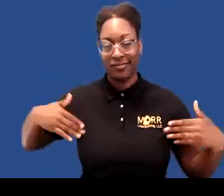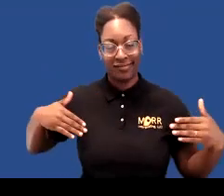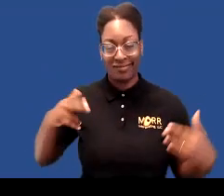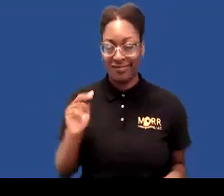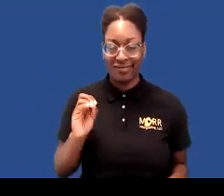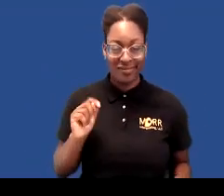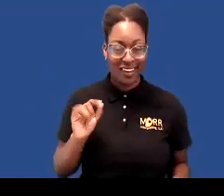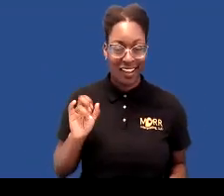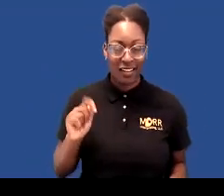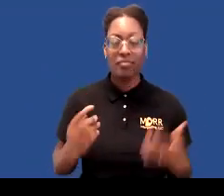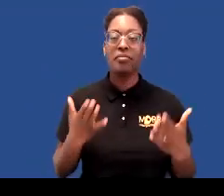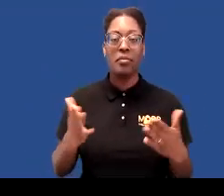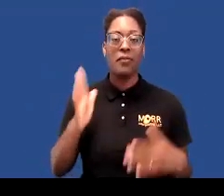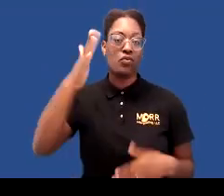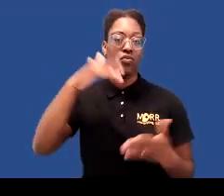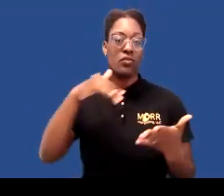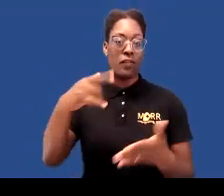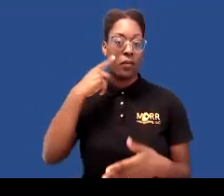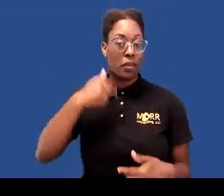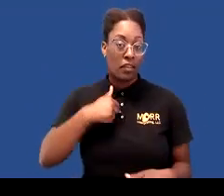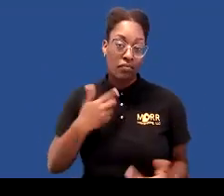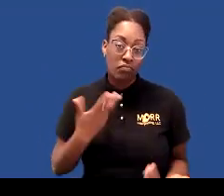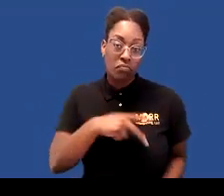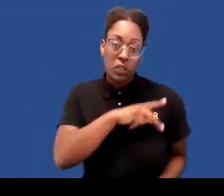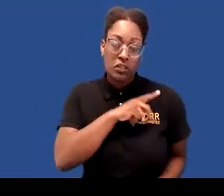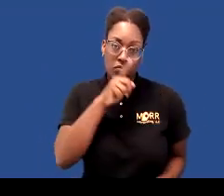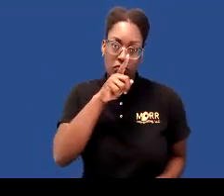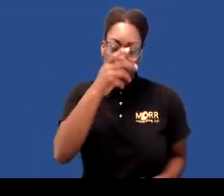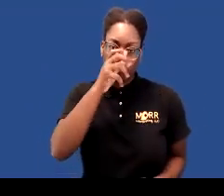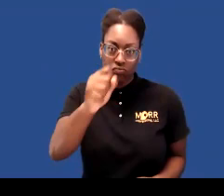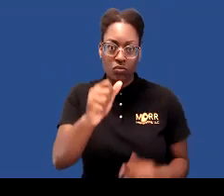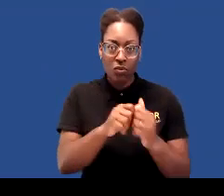personally, I'm highly interested in it. I think maybe there's a clear connection, though,